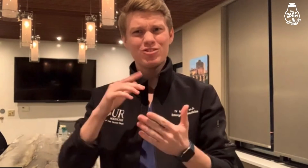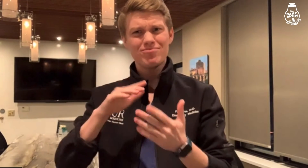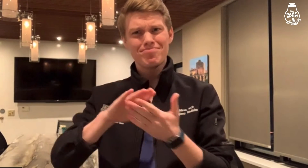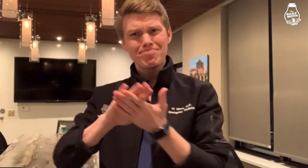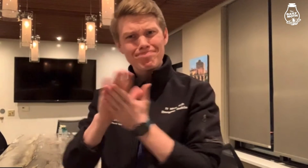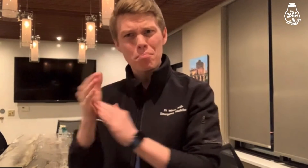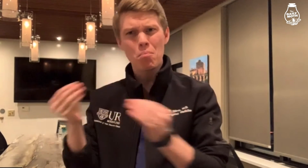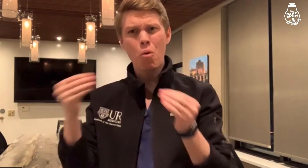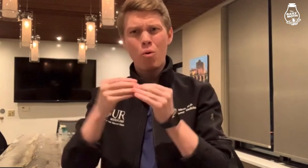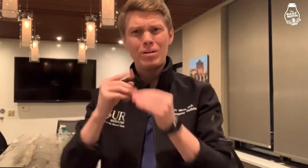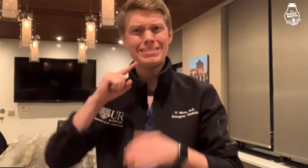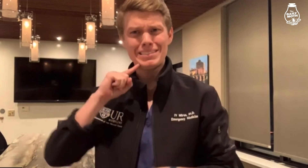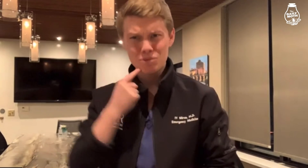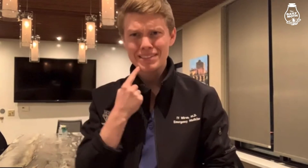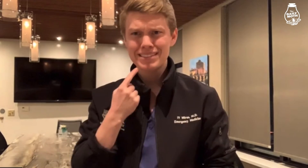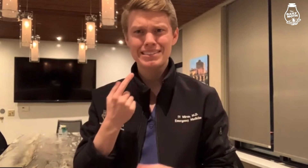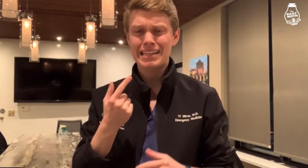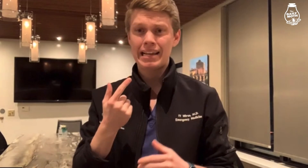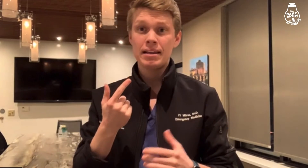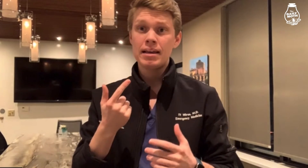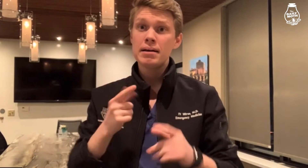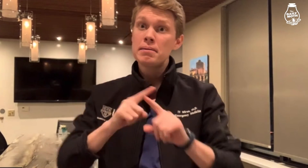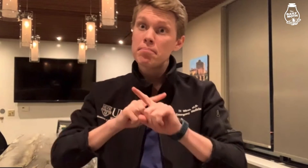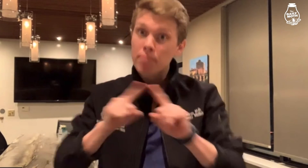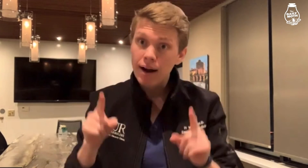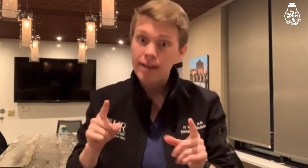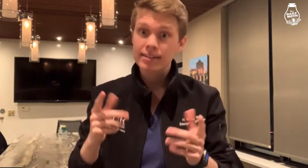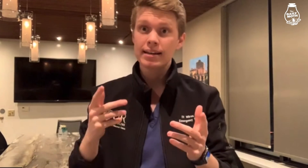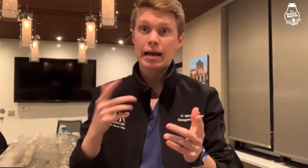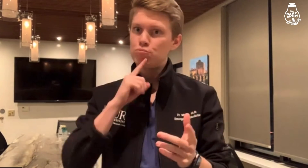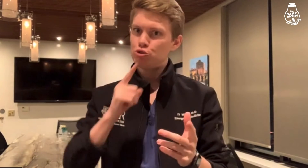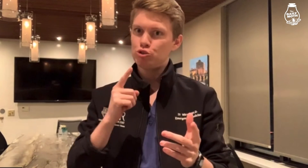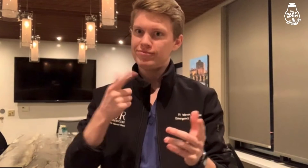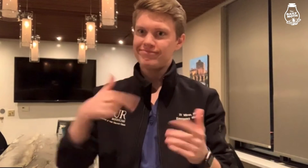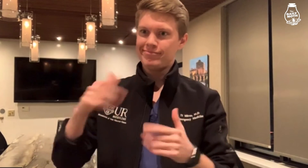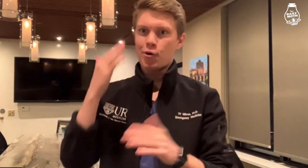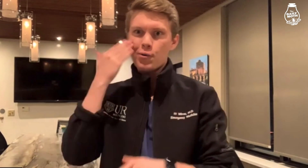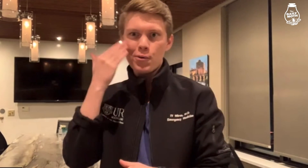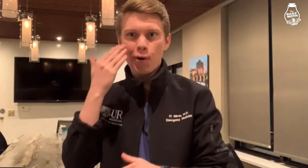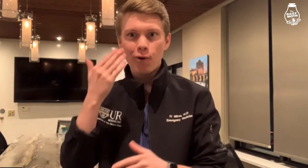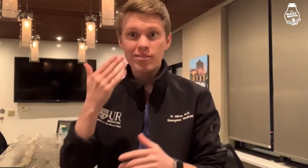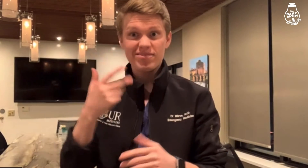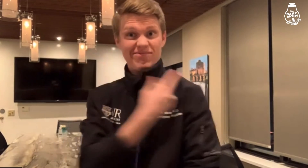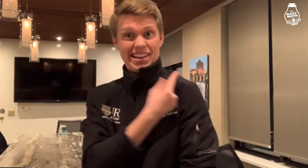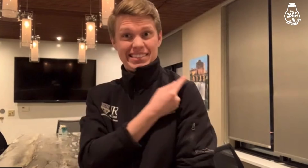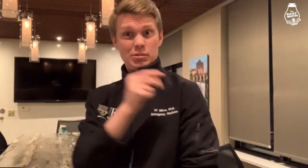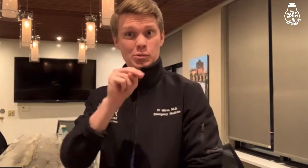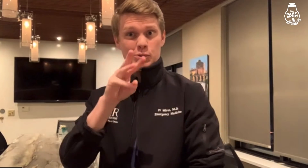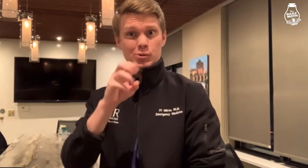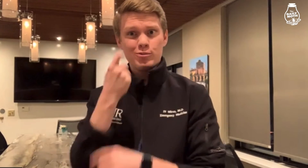Things are getting more serious. But I'm sure you're aware of the news about